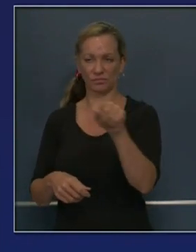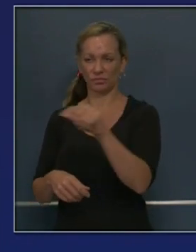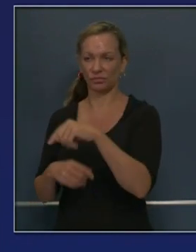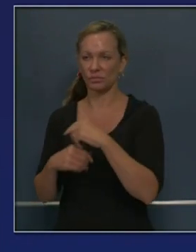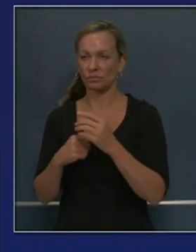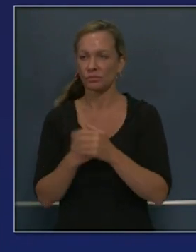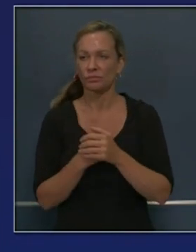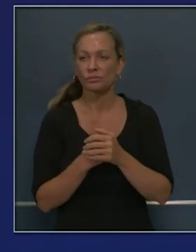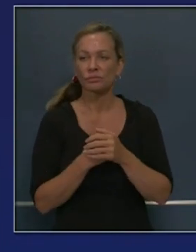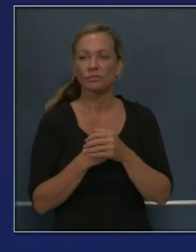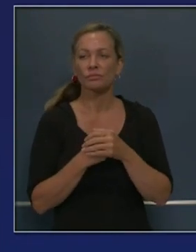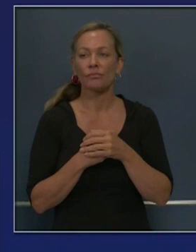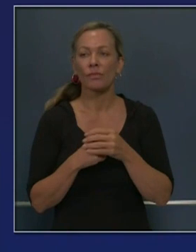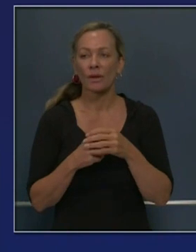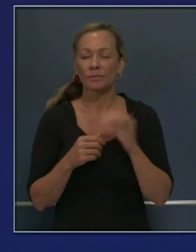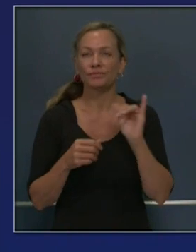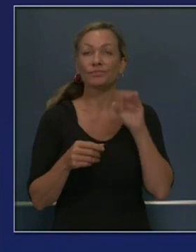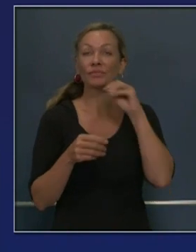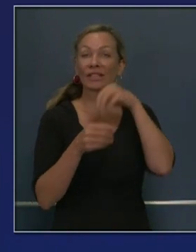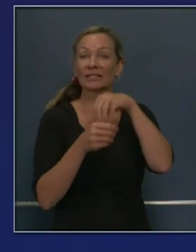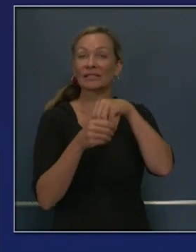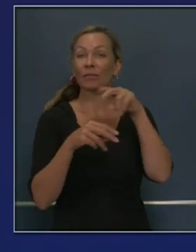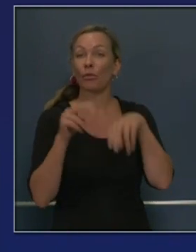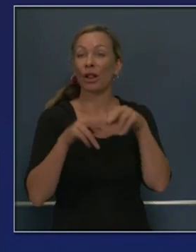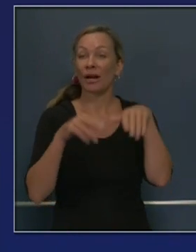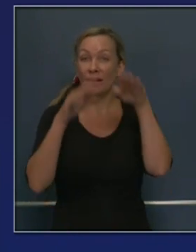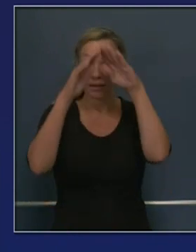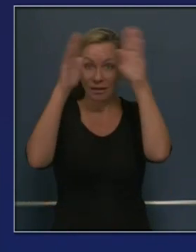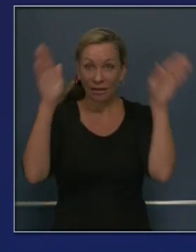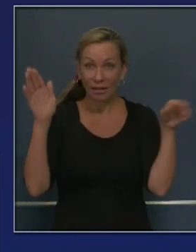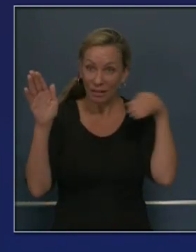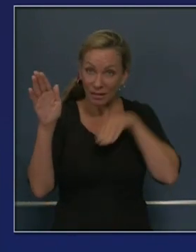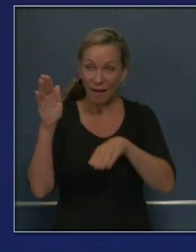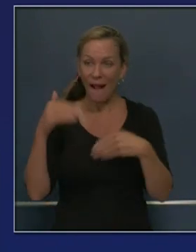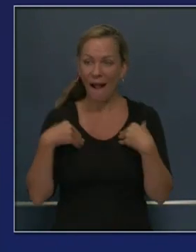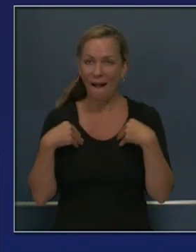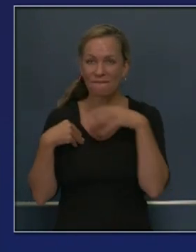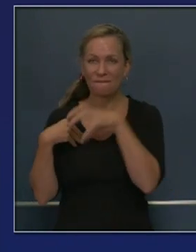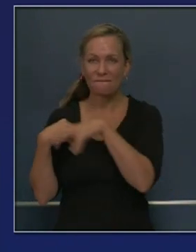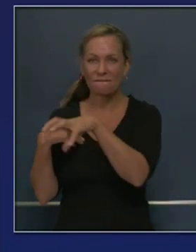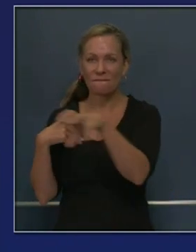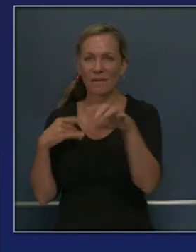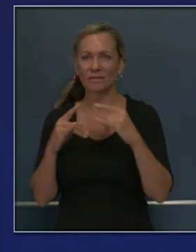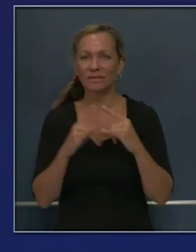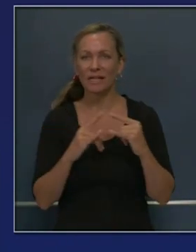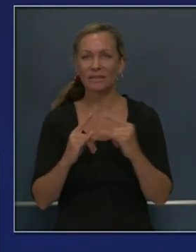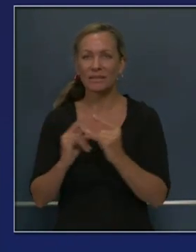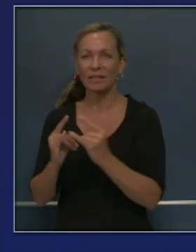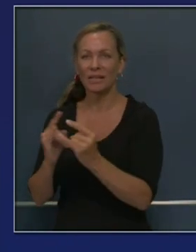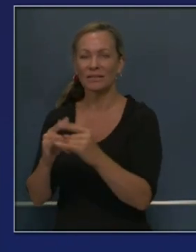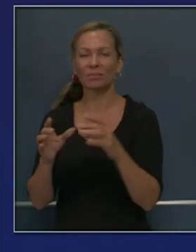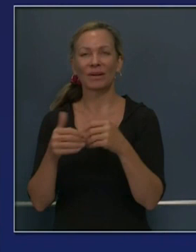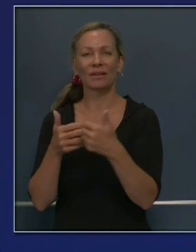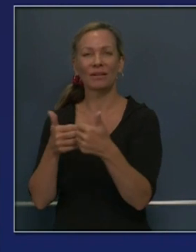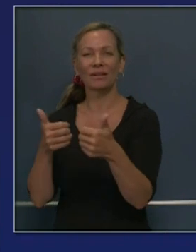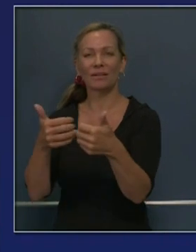NOT JUST COTS AND MATT AND NOT JUST THAT YOU WILL SEE TENTS